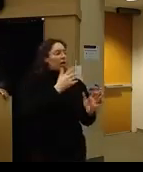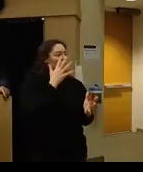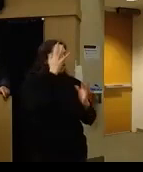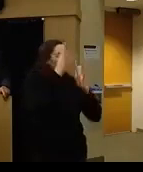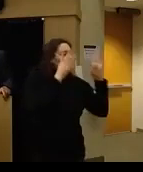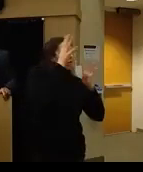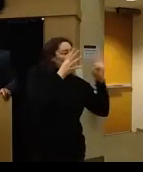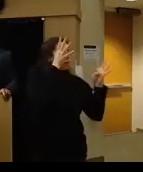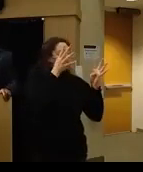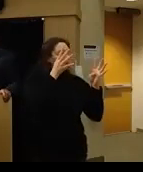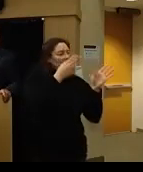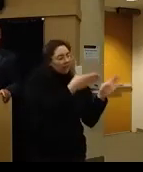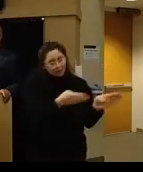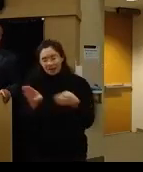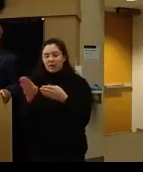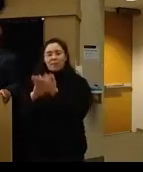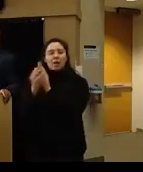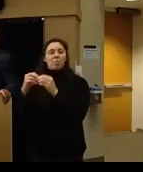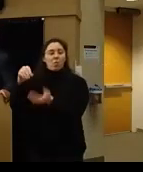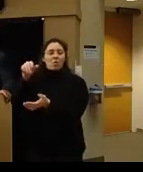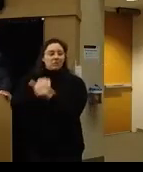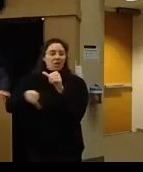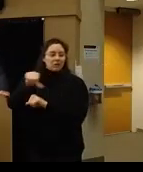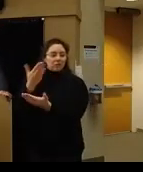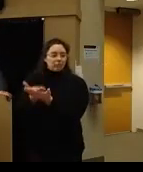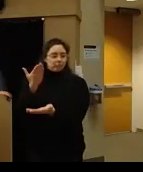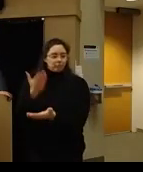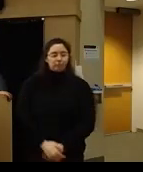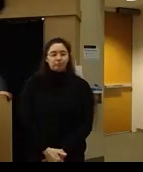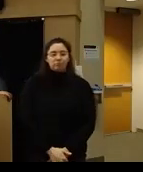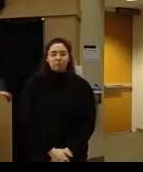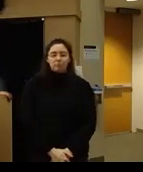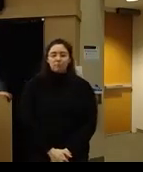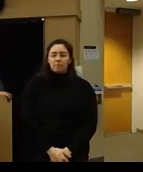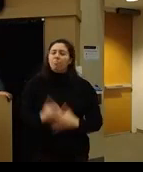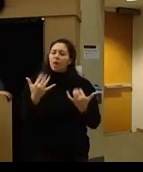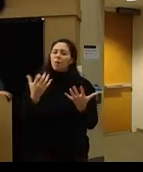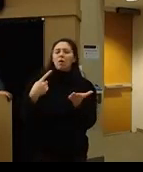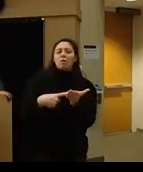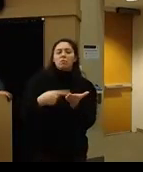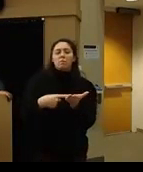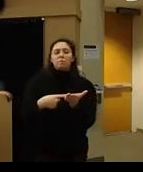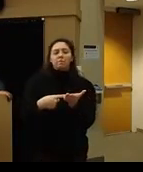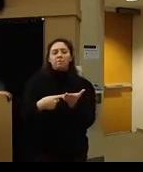mystical to something that was more scientific but I want to talk about how in the Christian